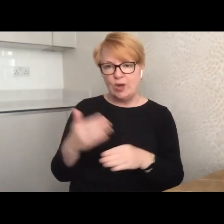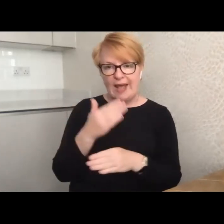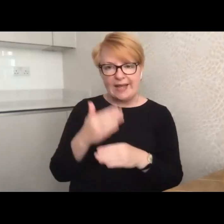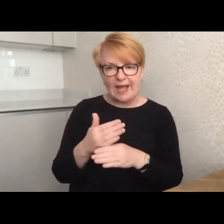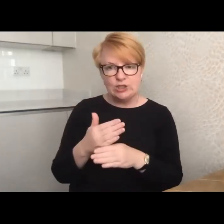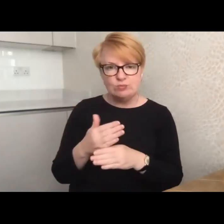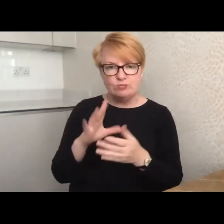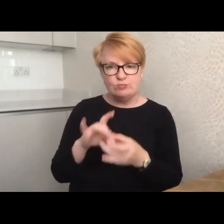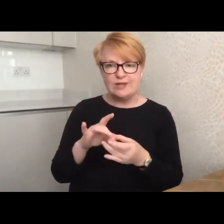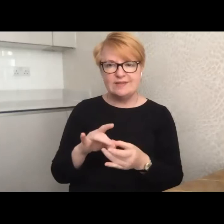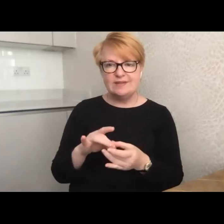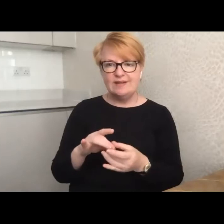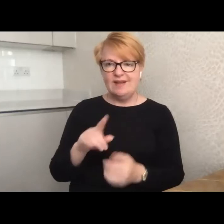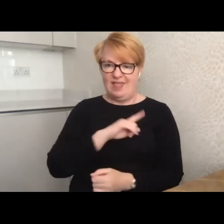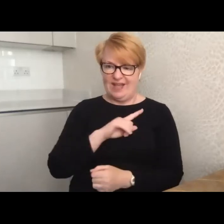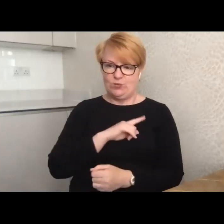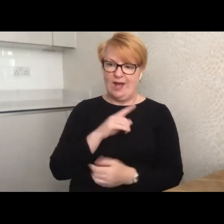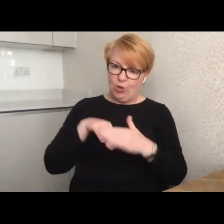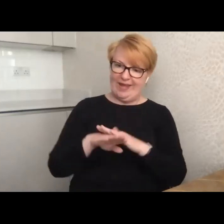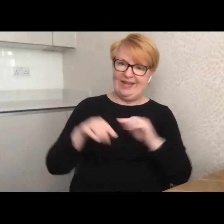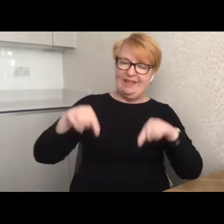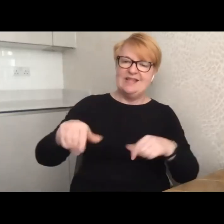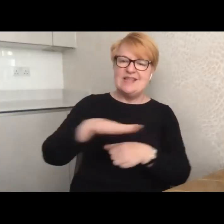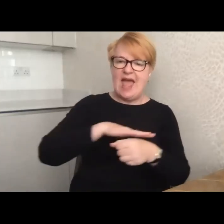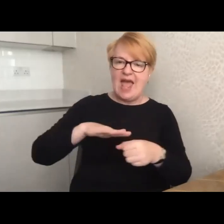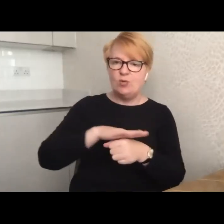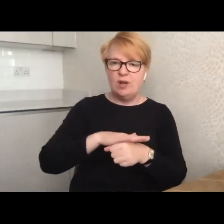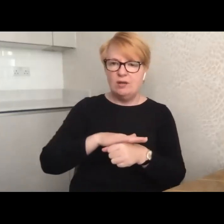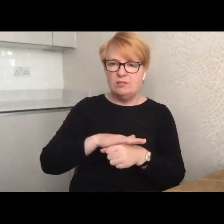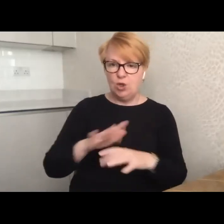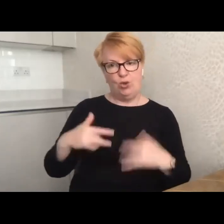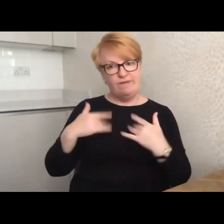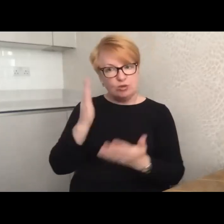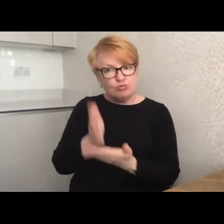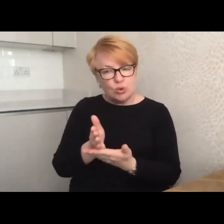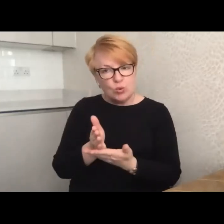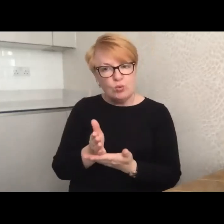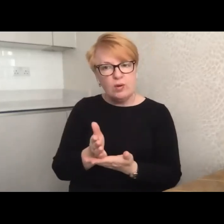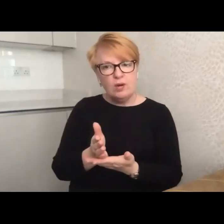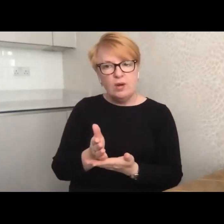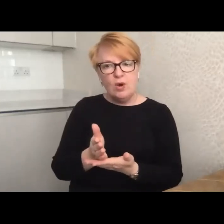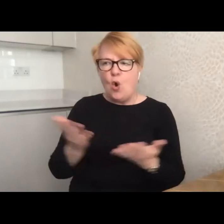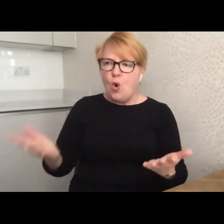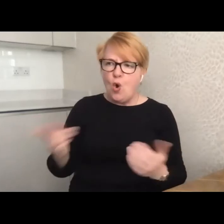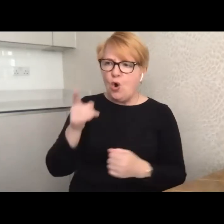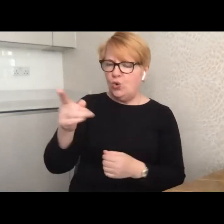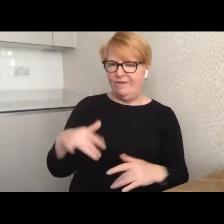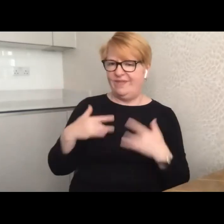the reason that you're working in this field. But does that ring true to you? And do you find yourself getting constrained by the kind of established